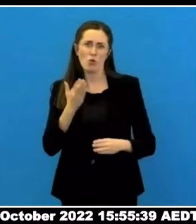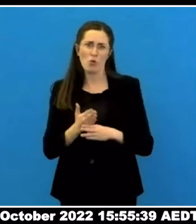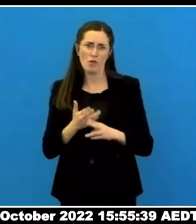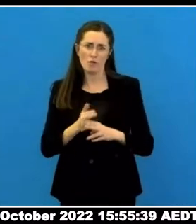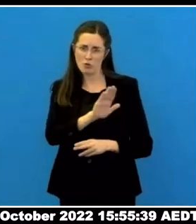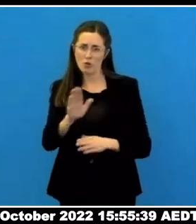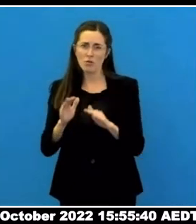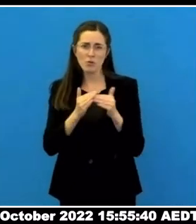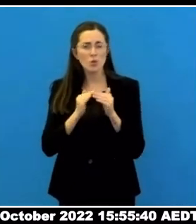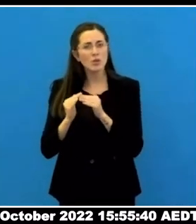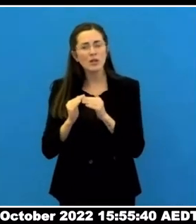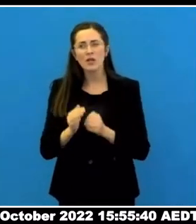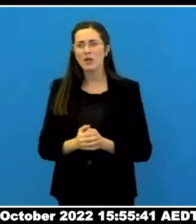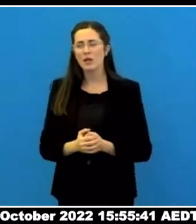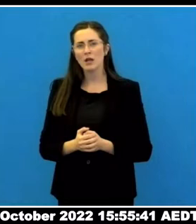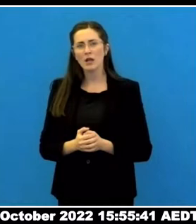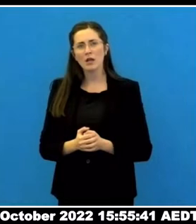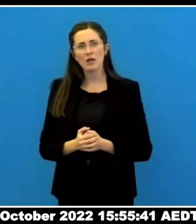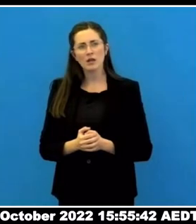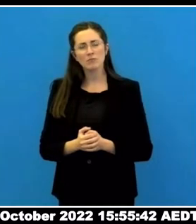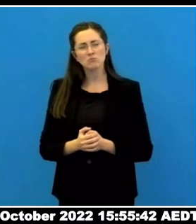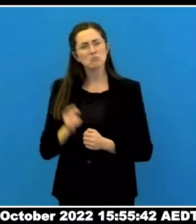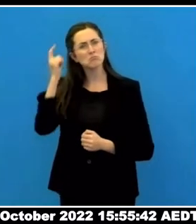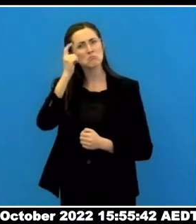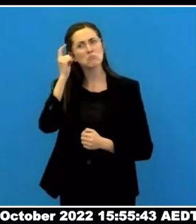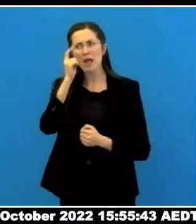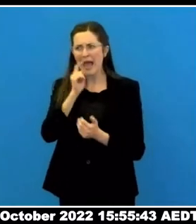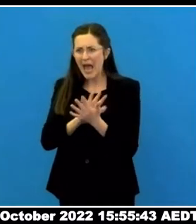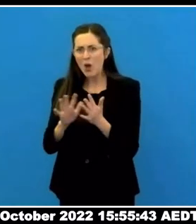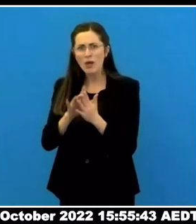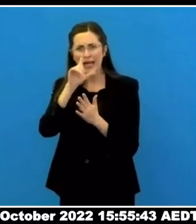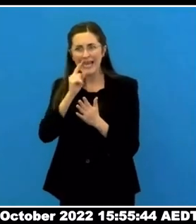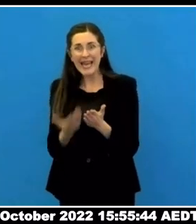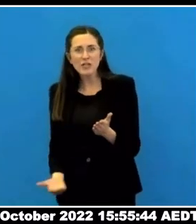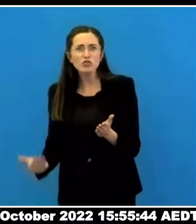How can you build greater community involvement and support